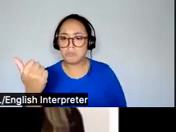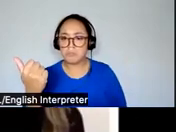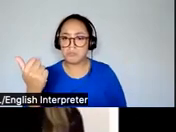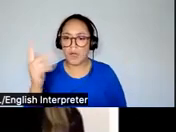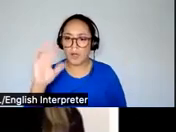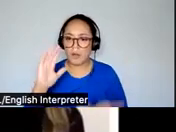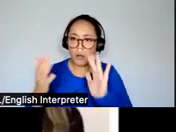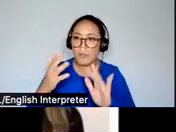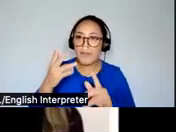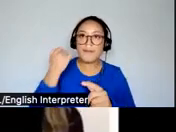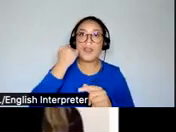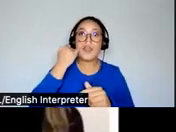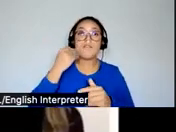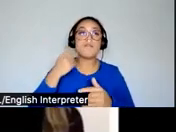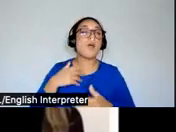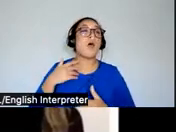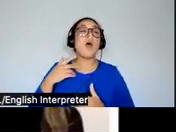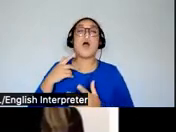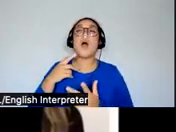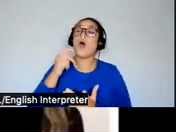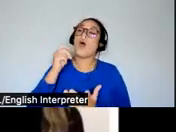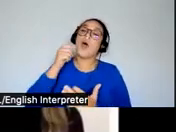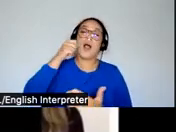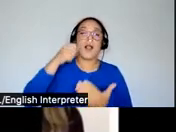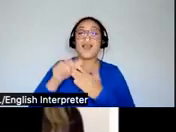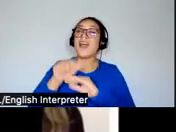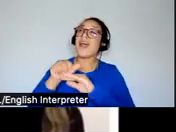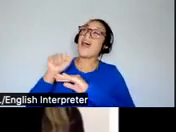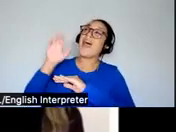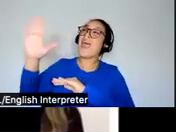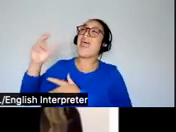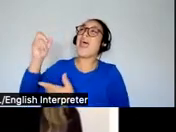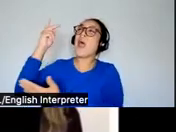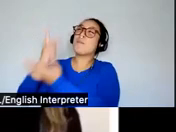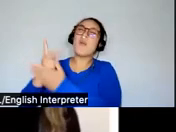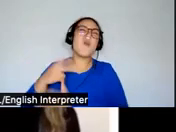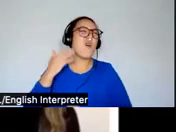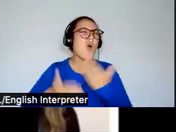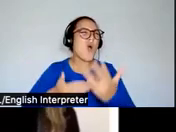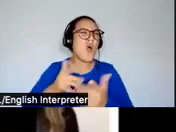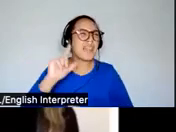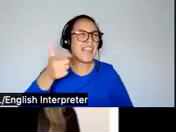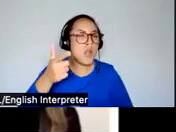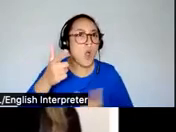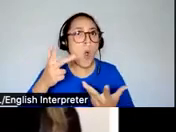easier to remove the request than to add it into your requirements later on.